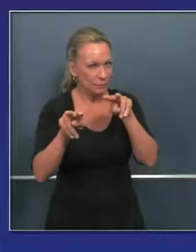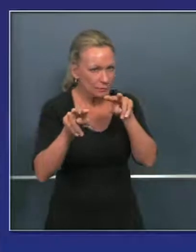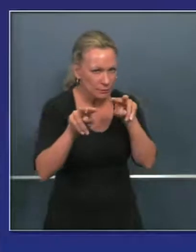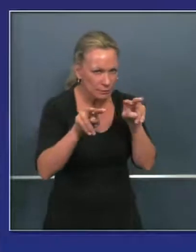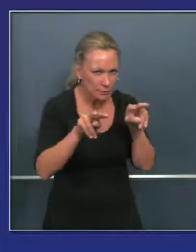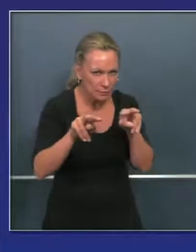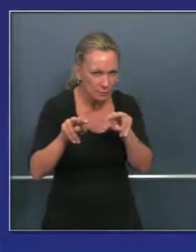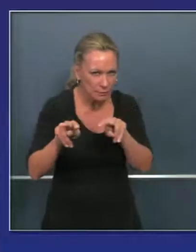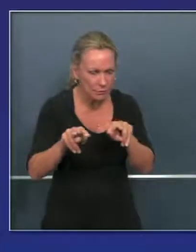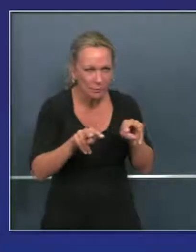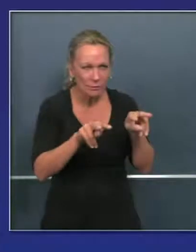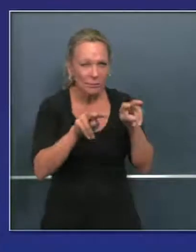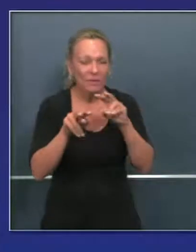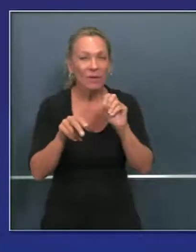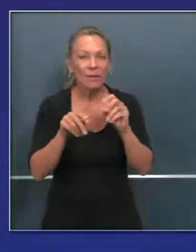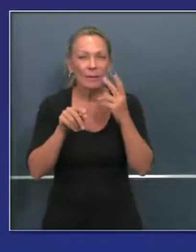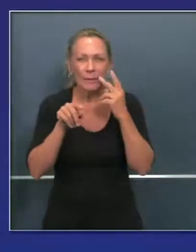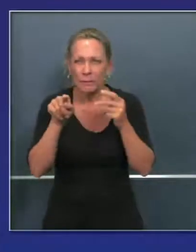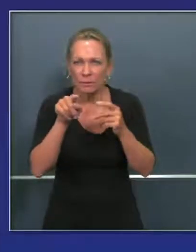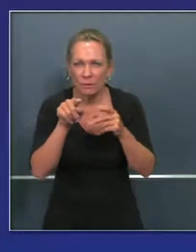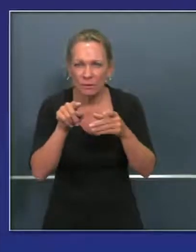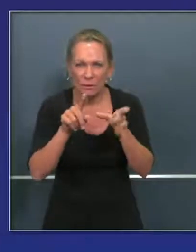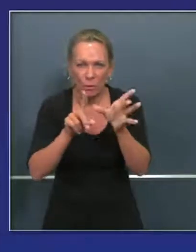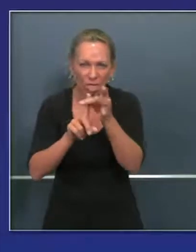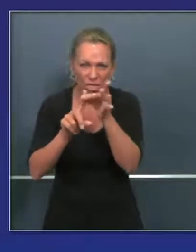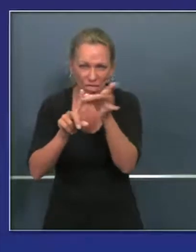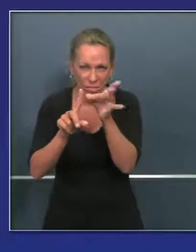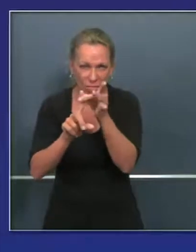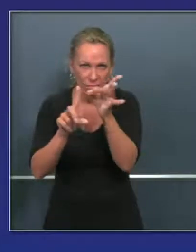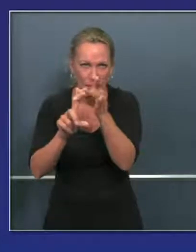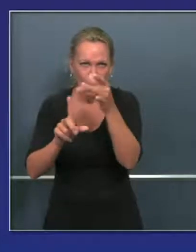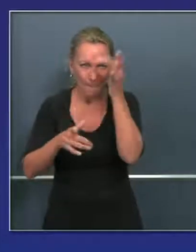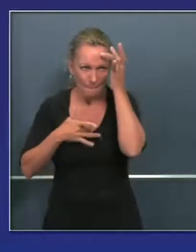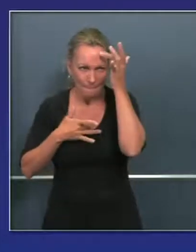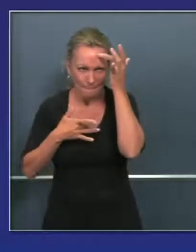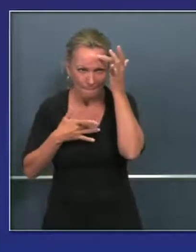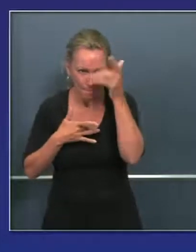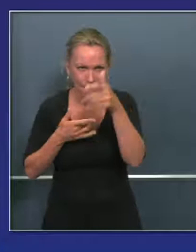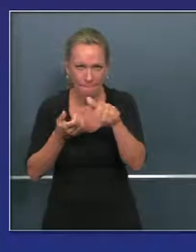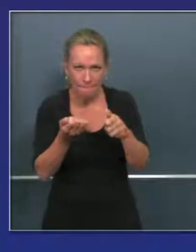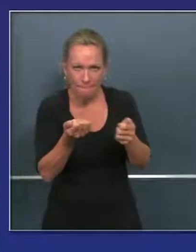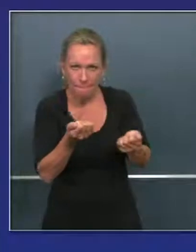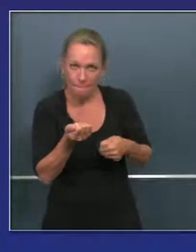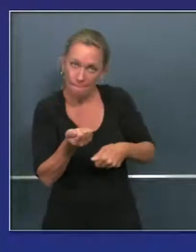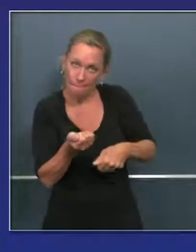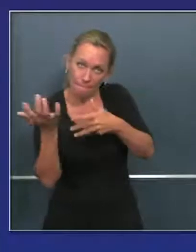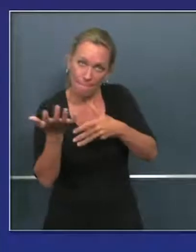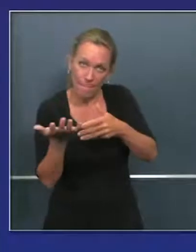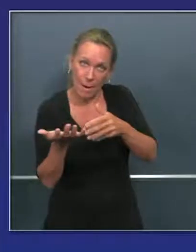ensuring that that three-day overall average of the number of kovat Passa positive hospitalized